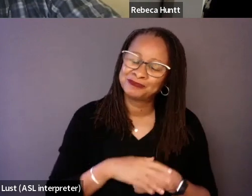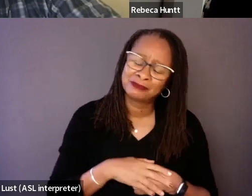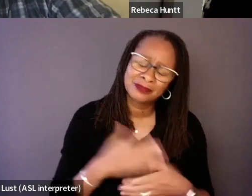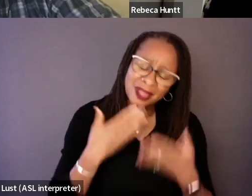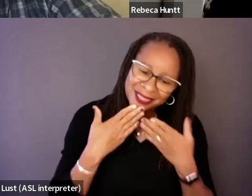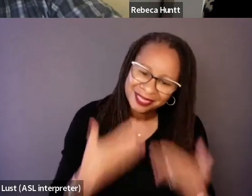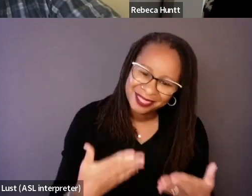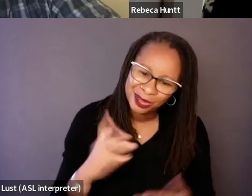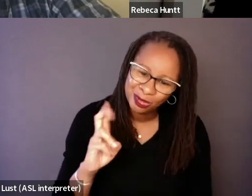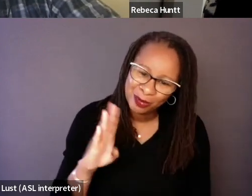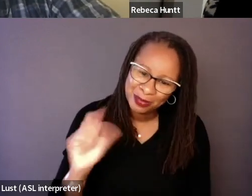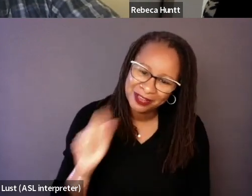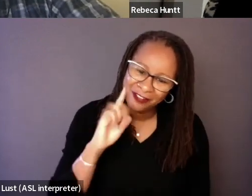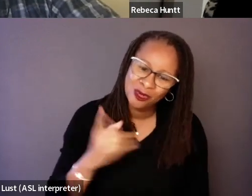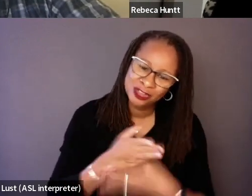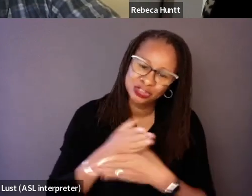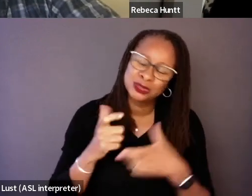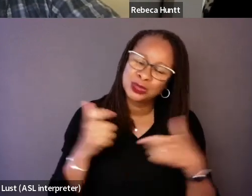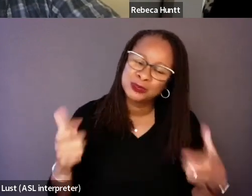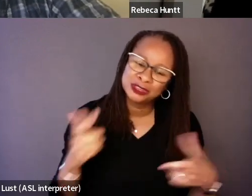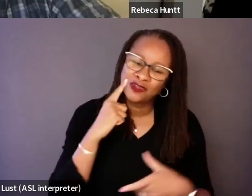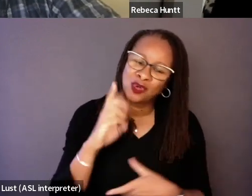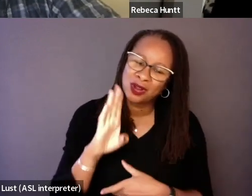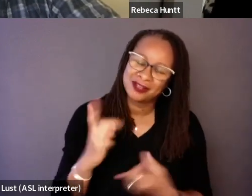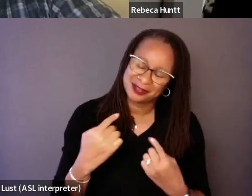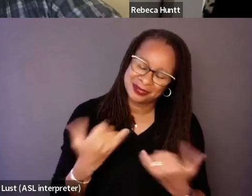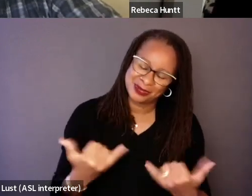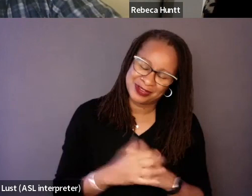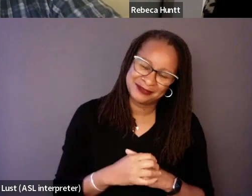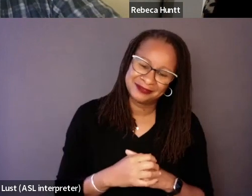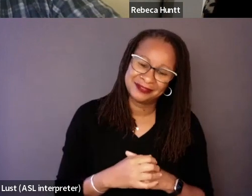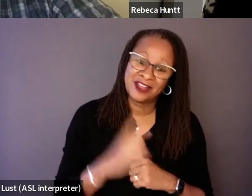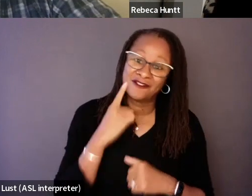Thank you so much, Rebecca, for sharing so much and for being with us today and for that I'll